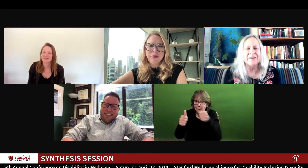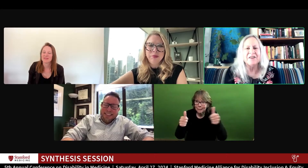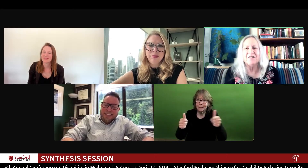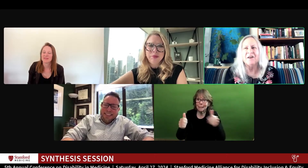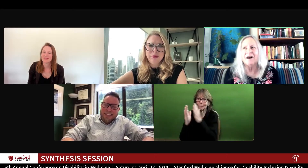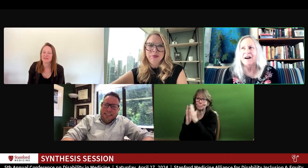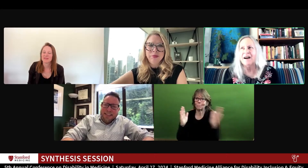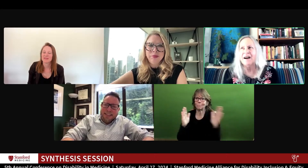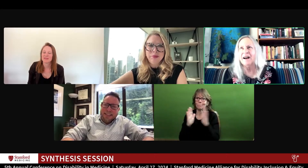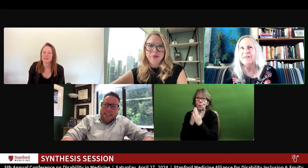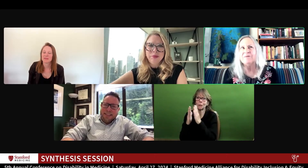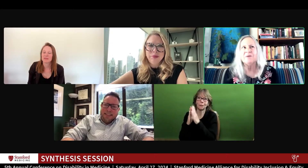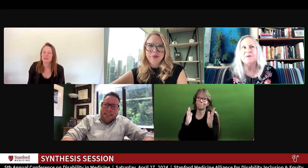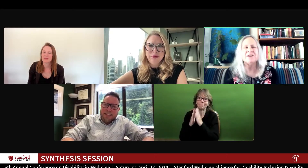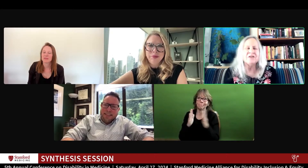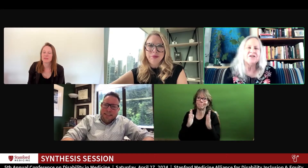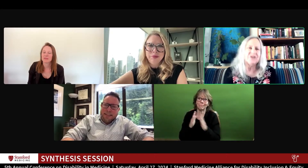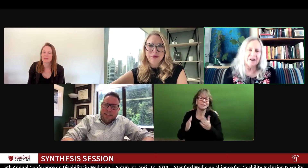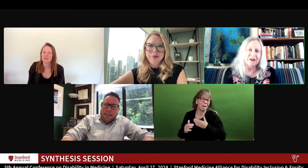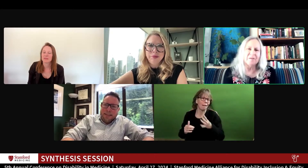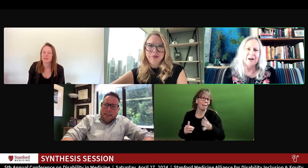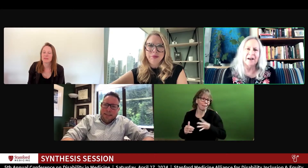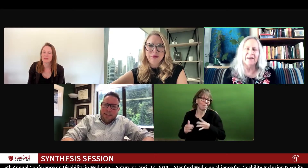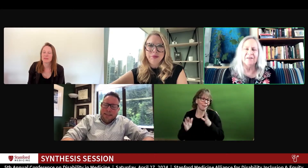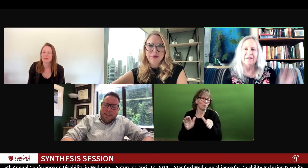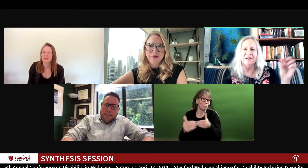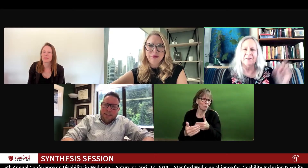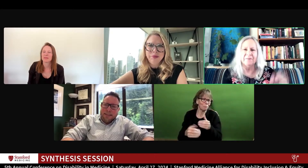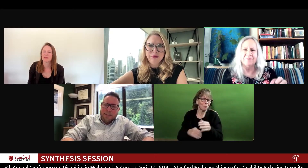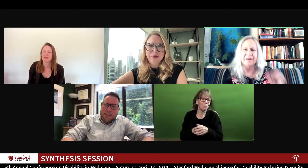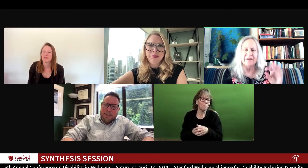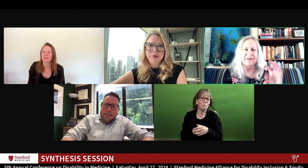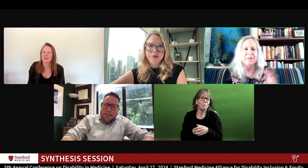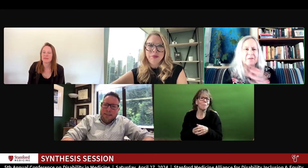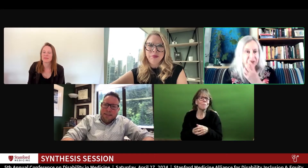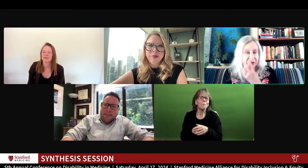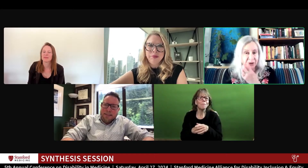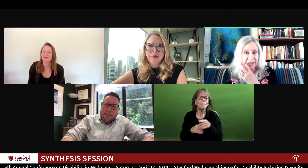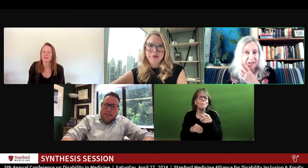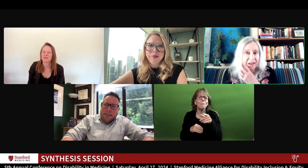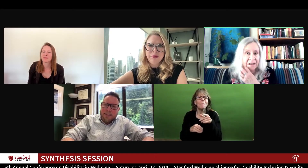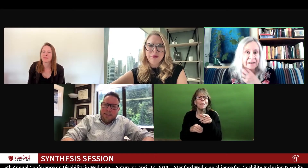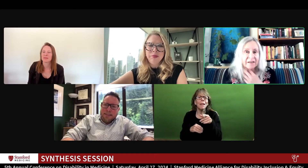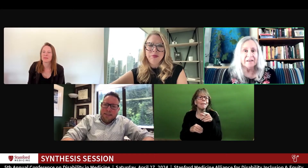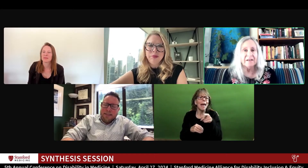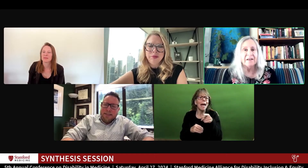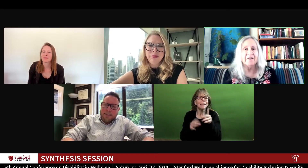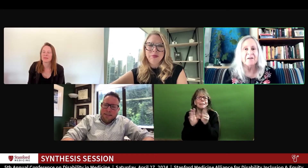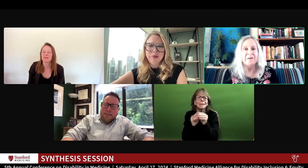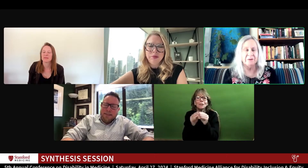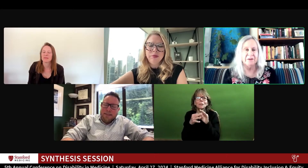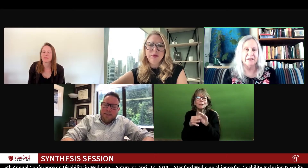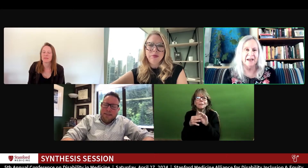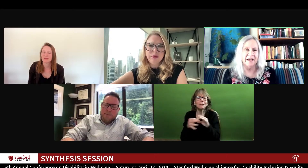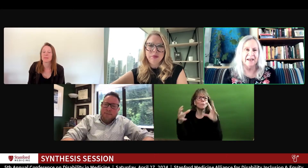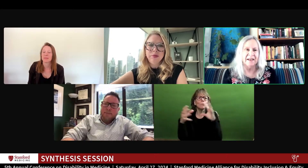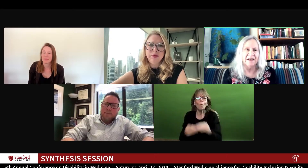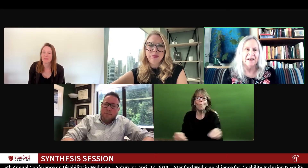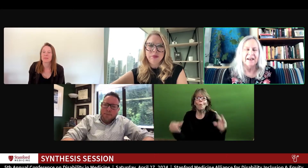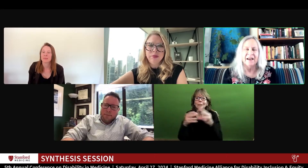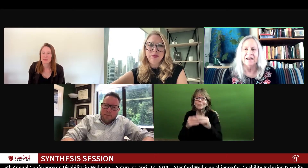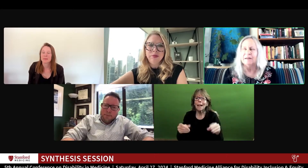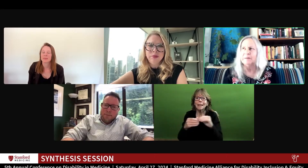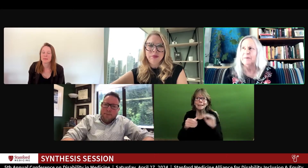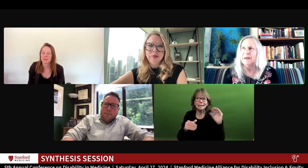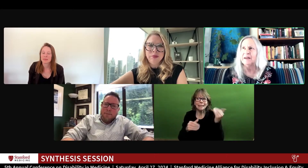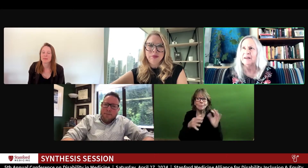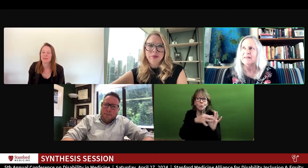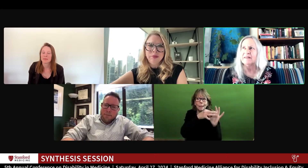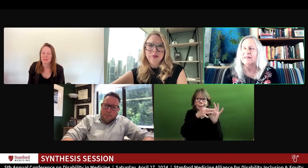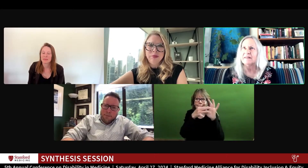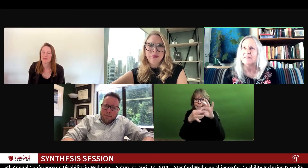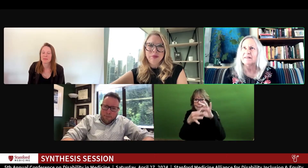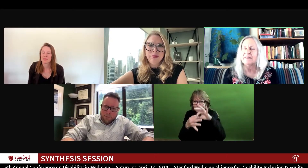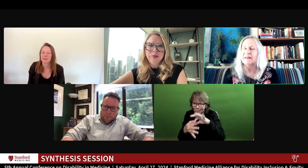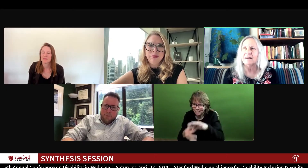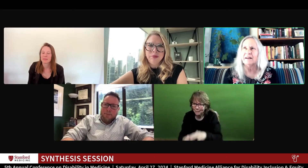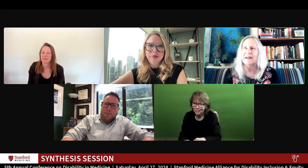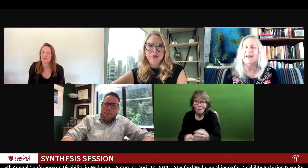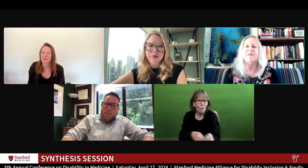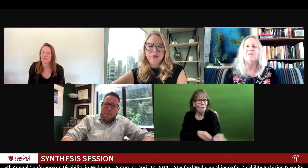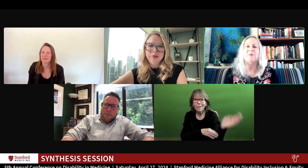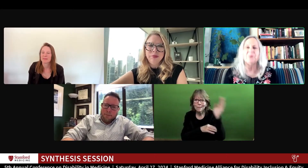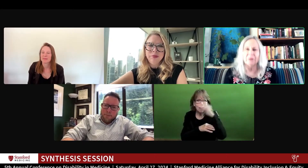So, I was so struck by the theme of storytelling through the day because and how important